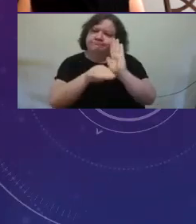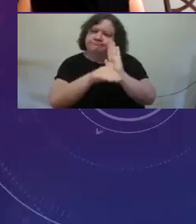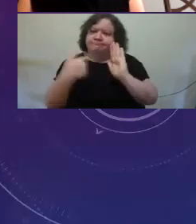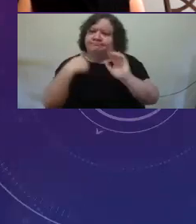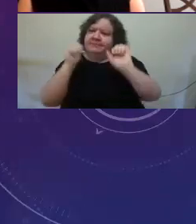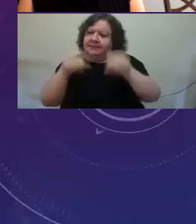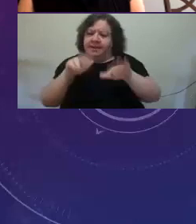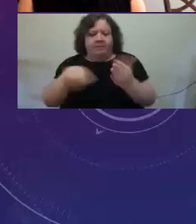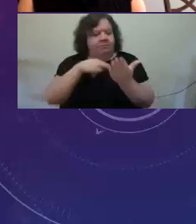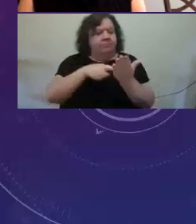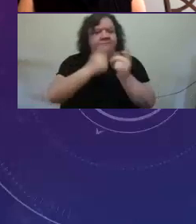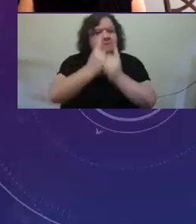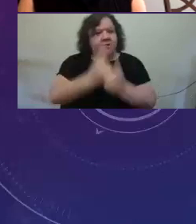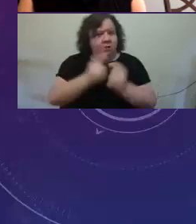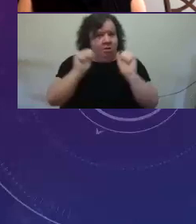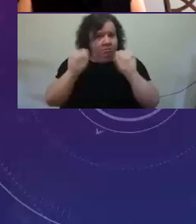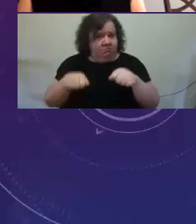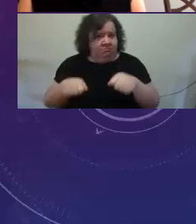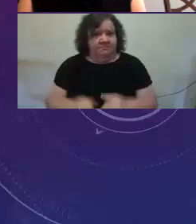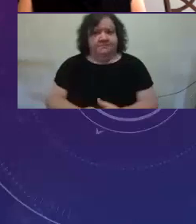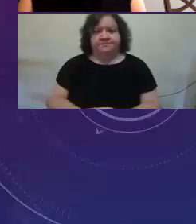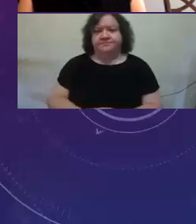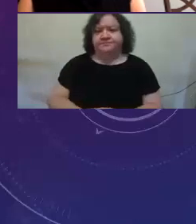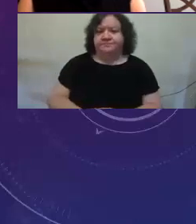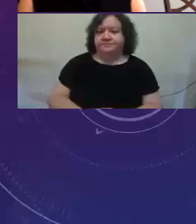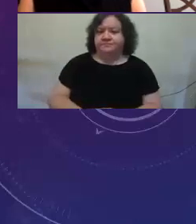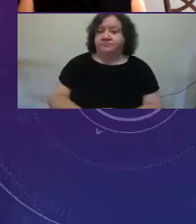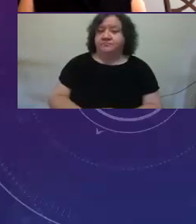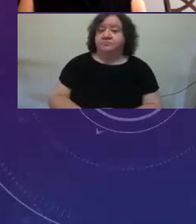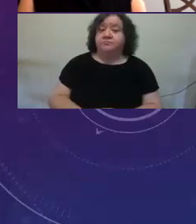including how to create accessible social media for those who are deafblind